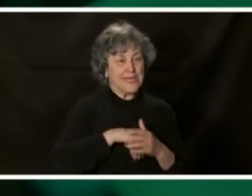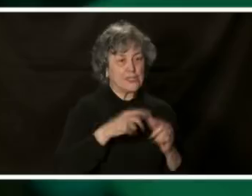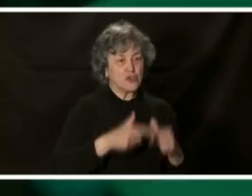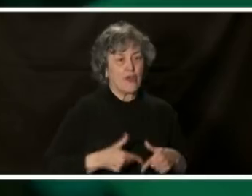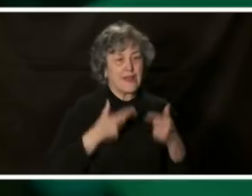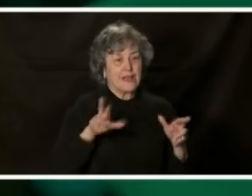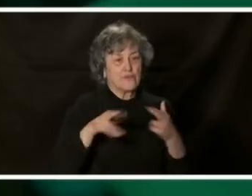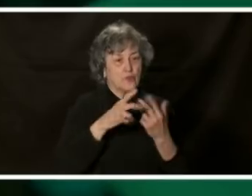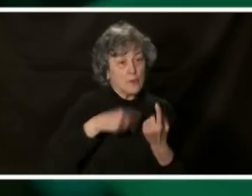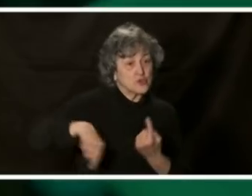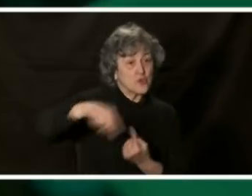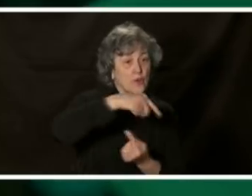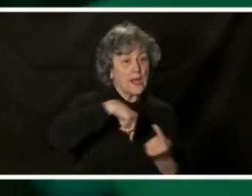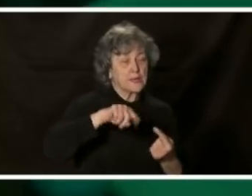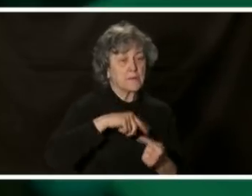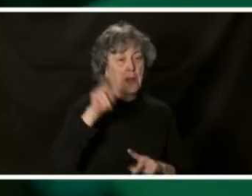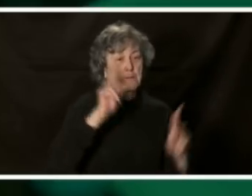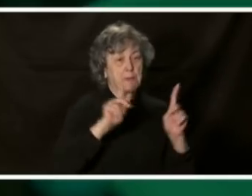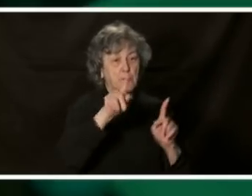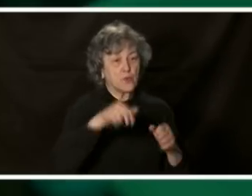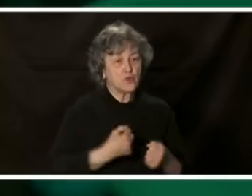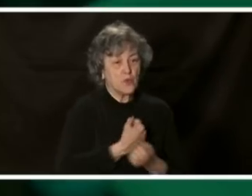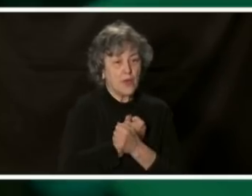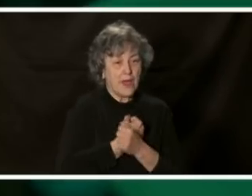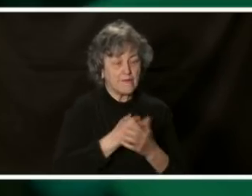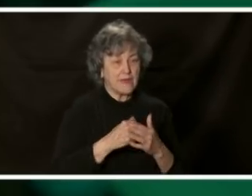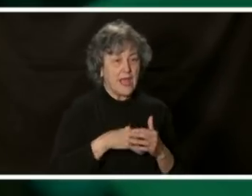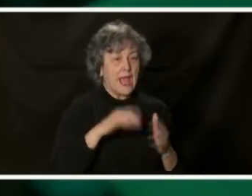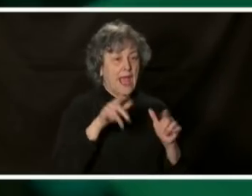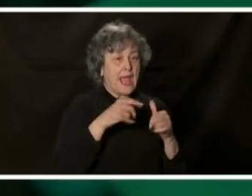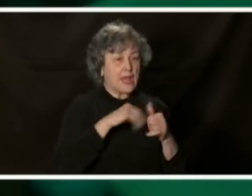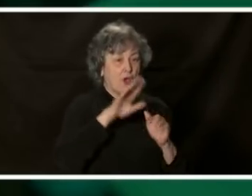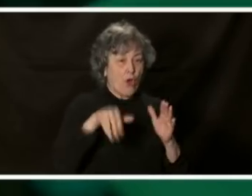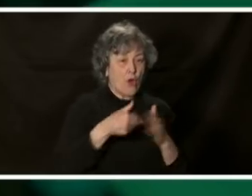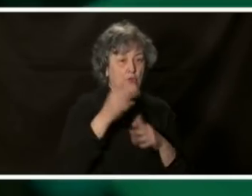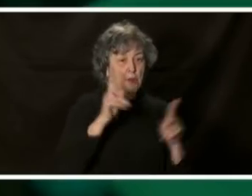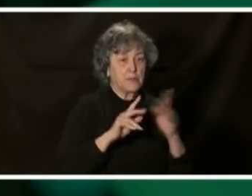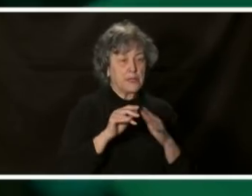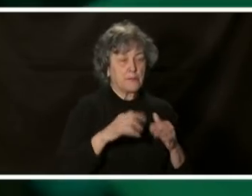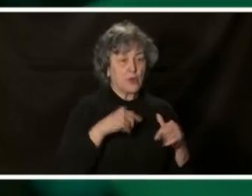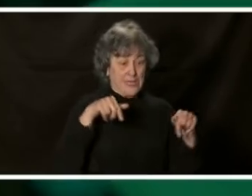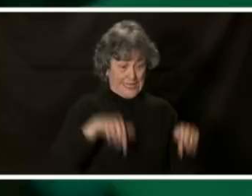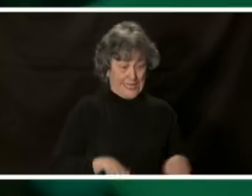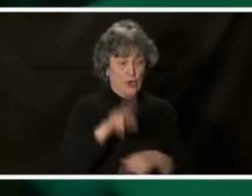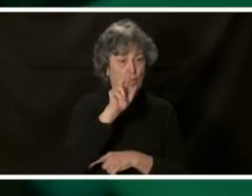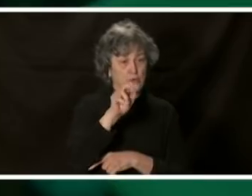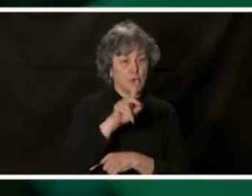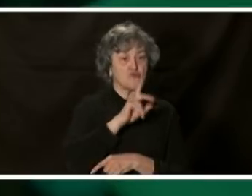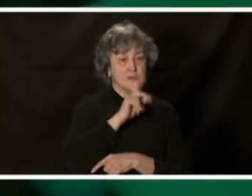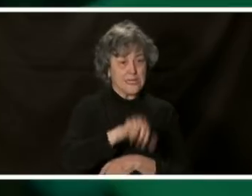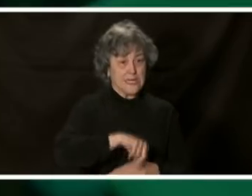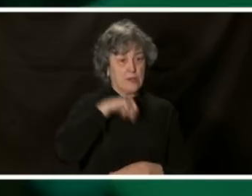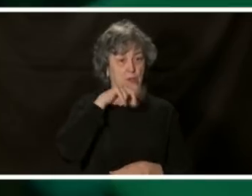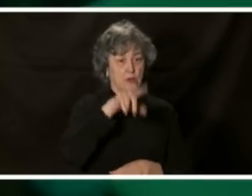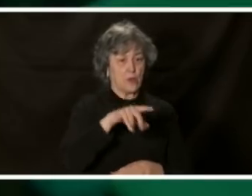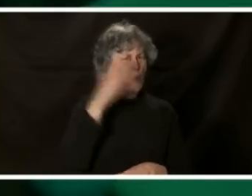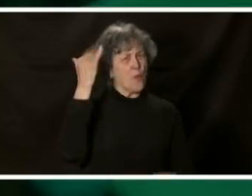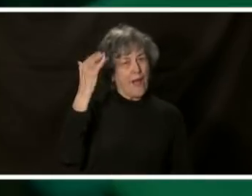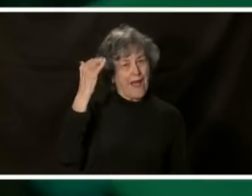I KNOW I SPEAK FOR ALL OF UAB WHEN I REITERATE THAT WE ARE ALL SO PROUD OF YOU. WHY ARE WE SO PROUD?